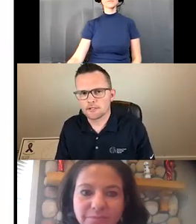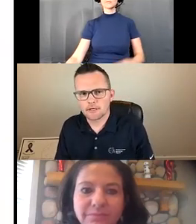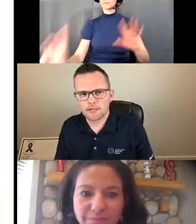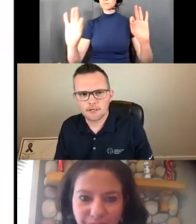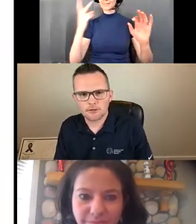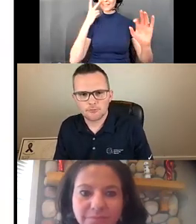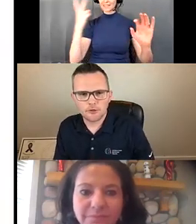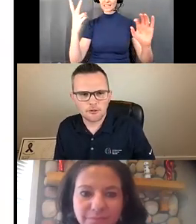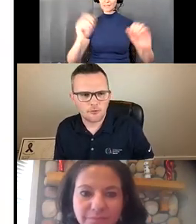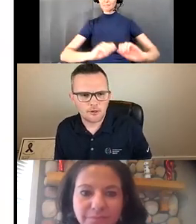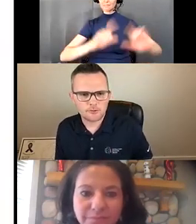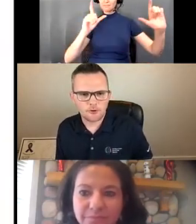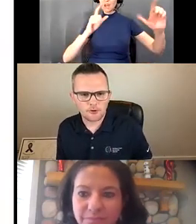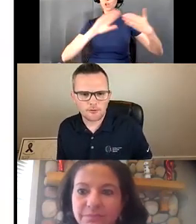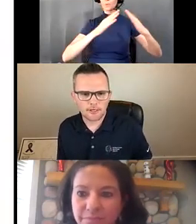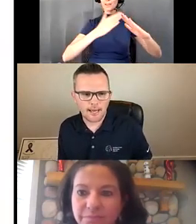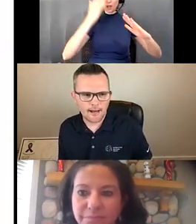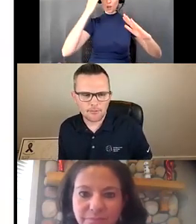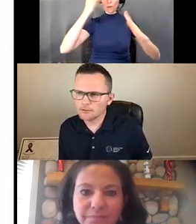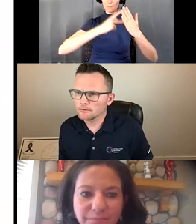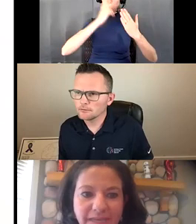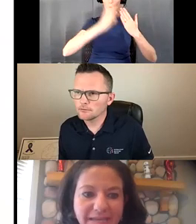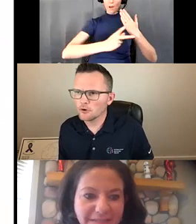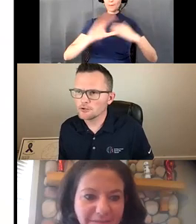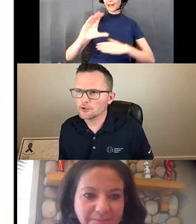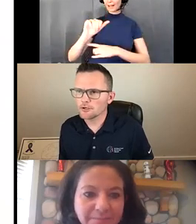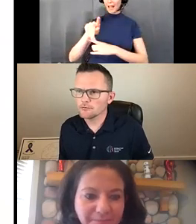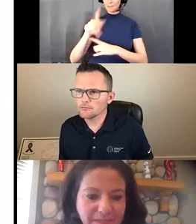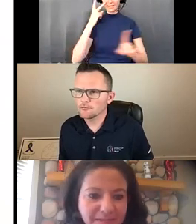a community awareness program a cap, orange, green.